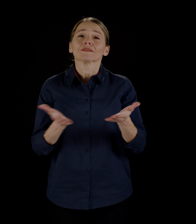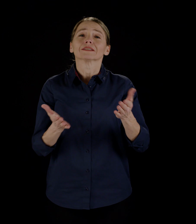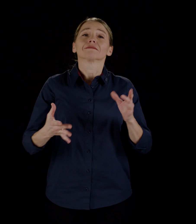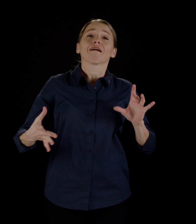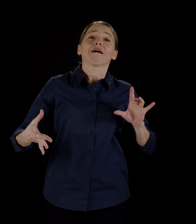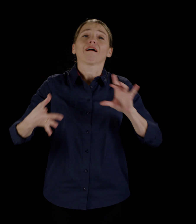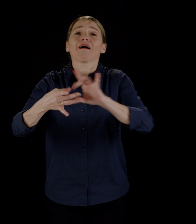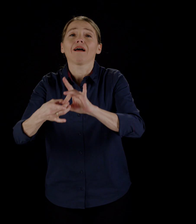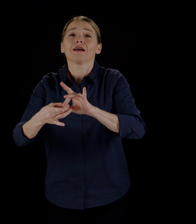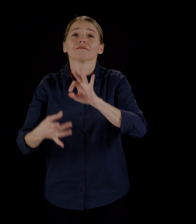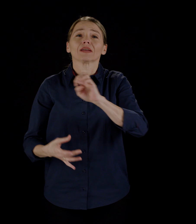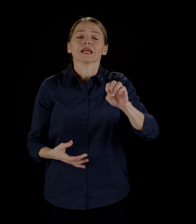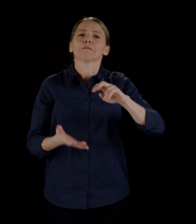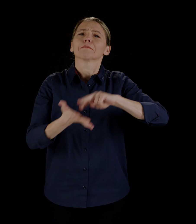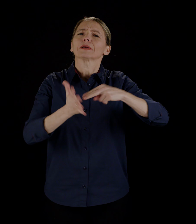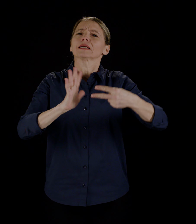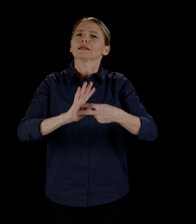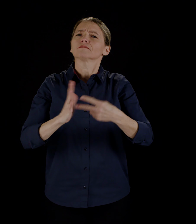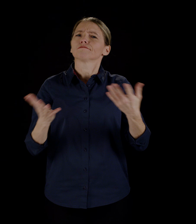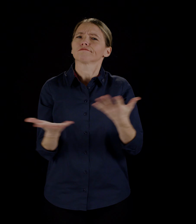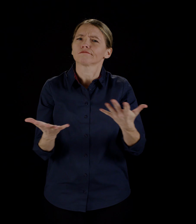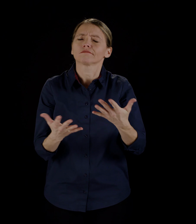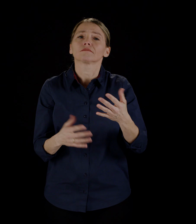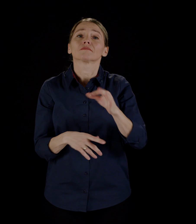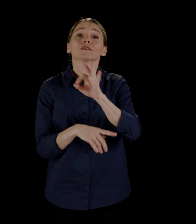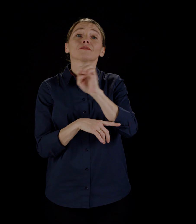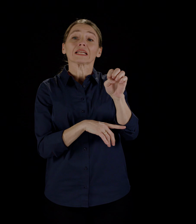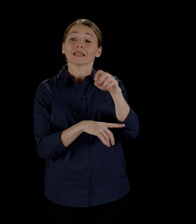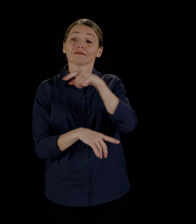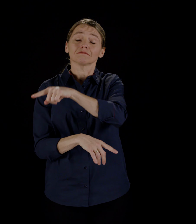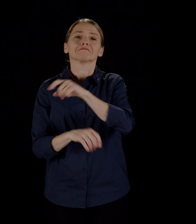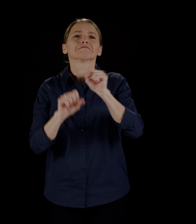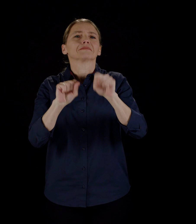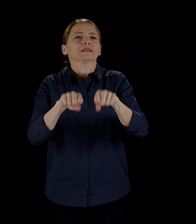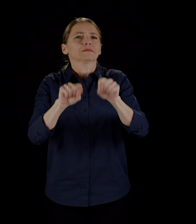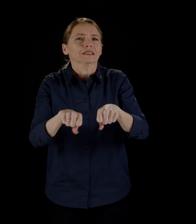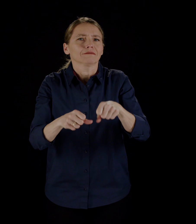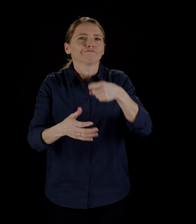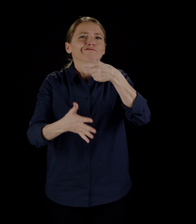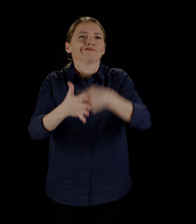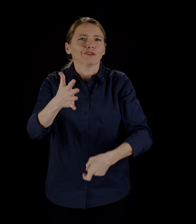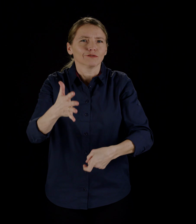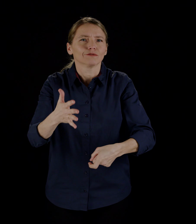A Service Reconnection Fee refers to a fee that may be charged for the reconnection of